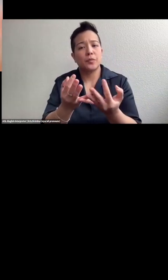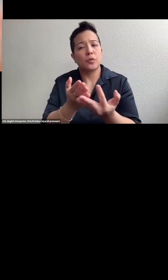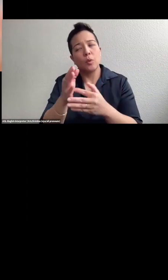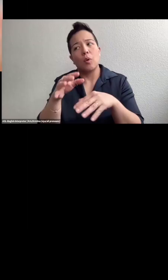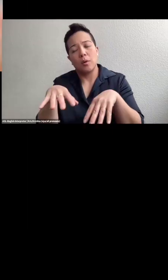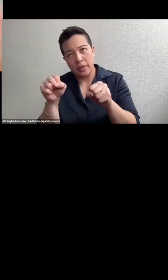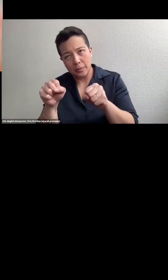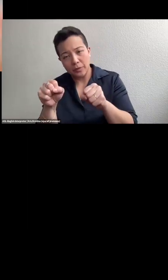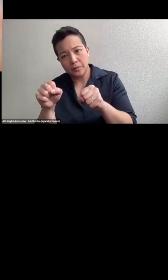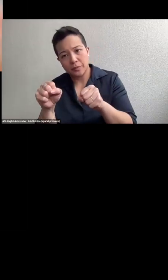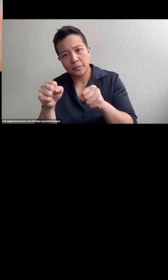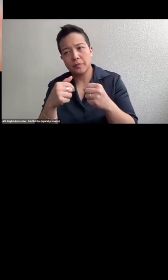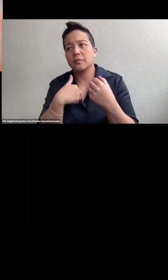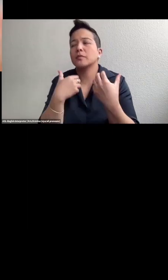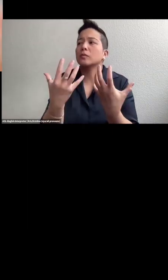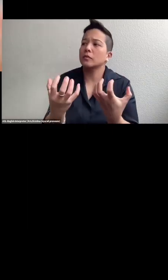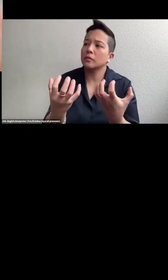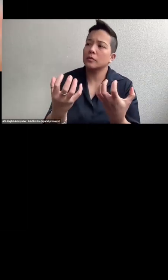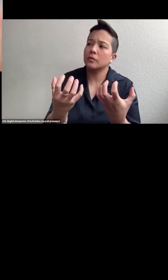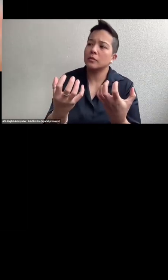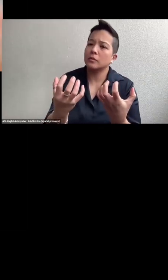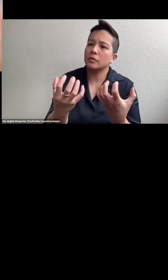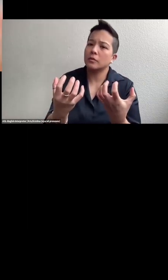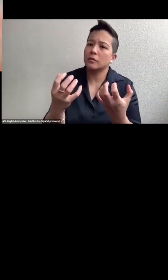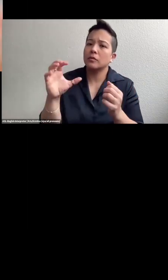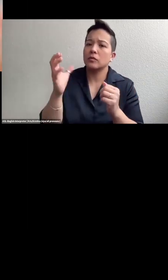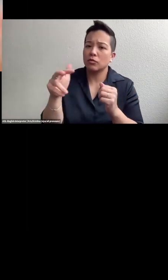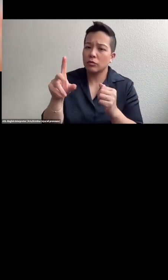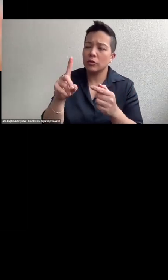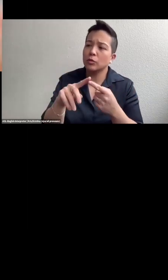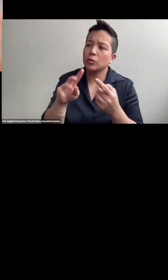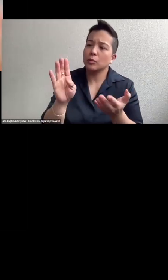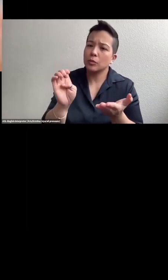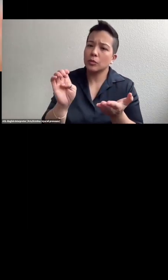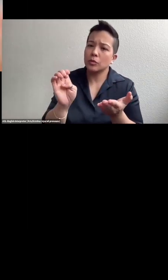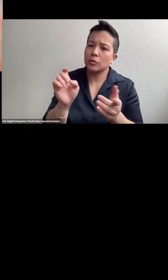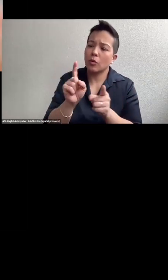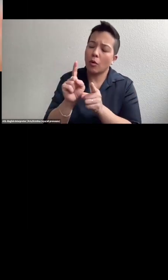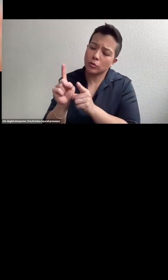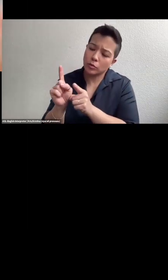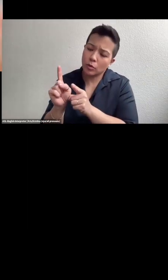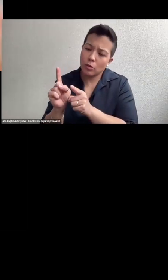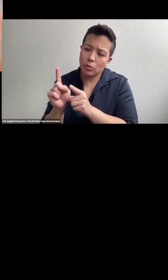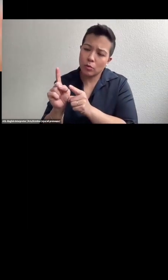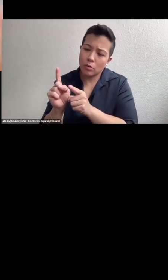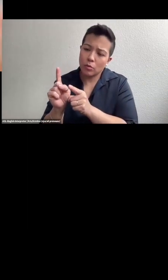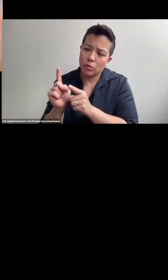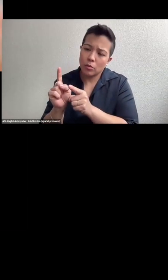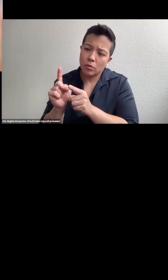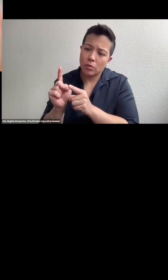I wanted the child to be also in proximity